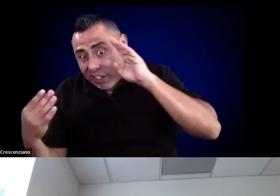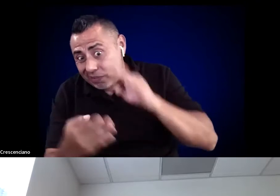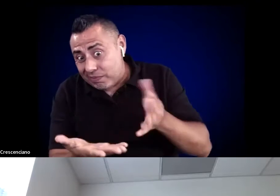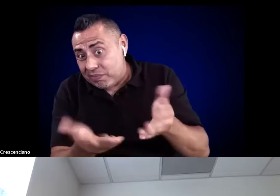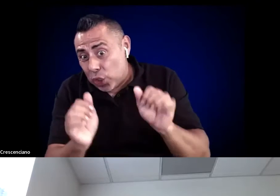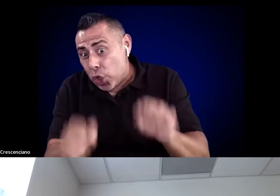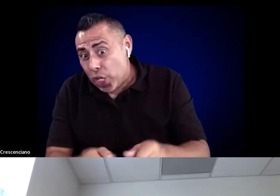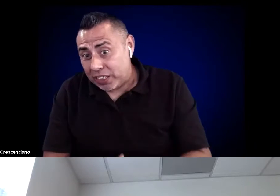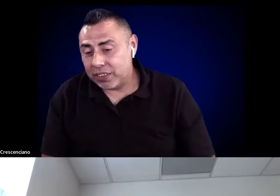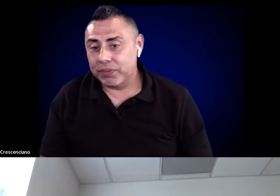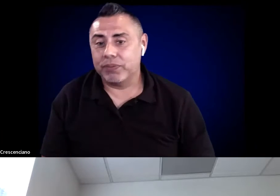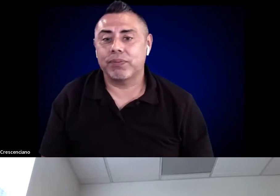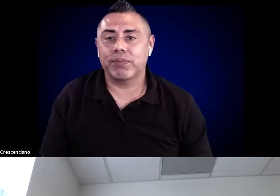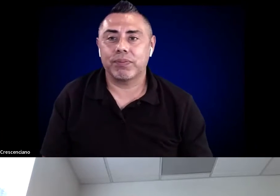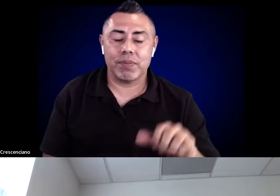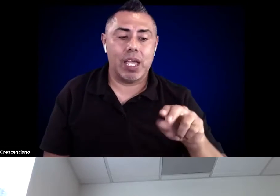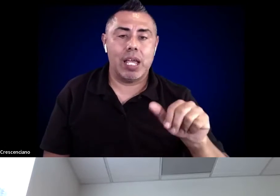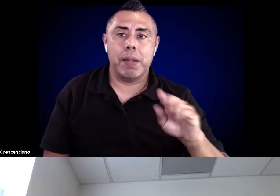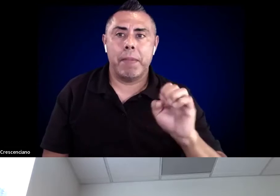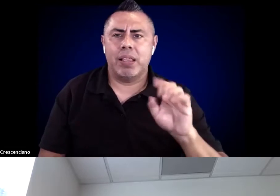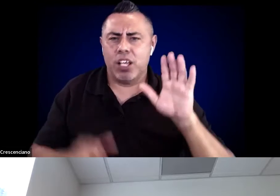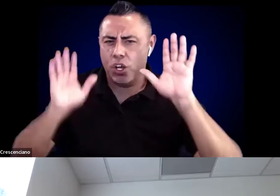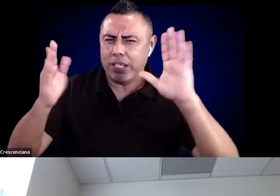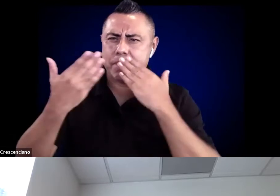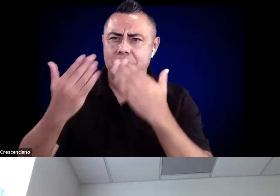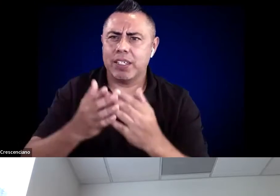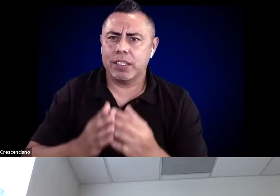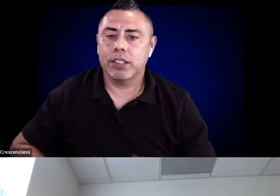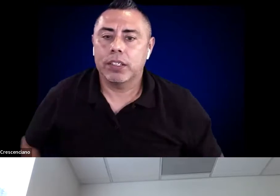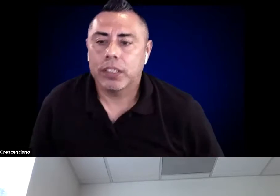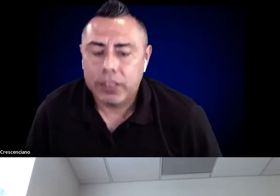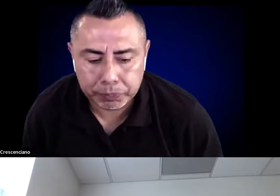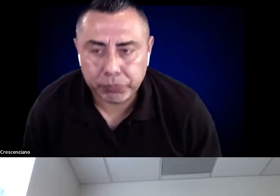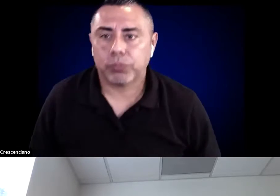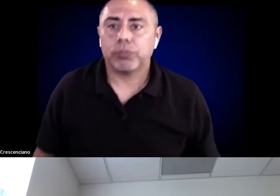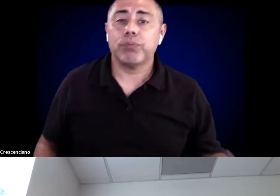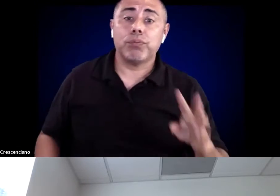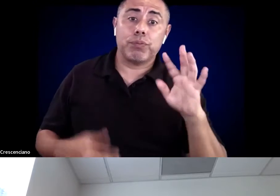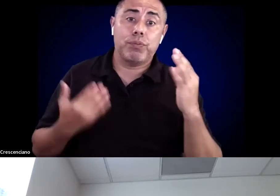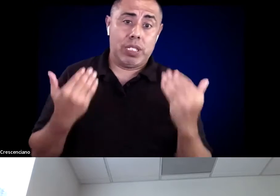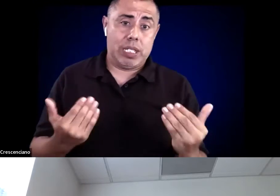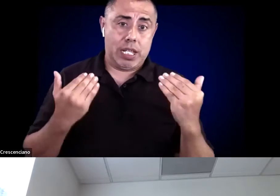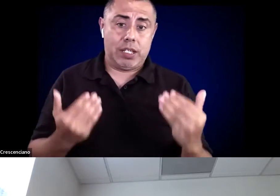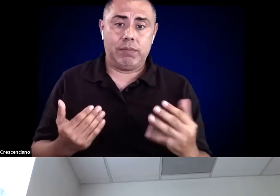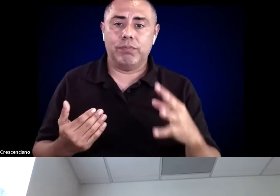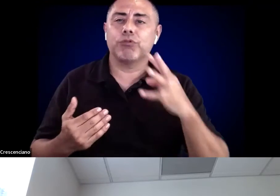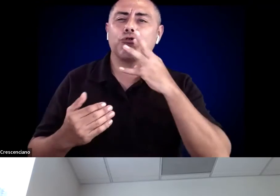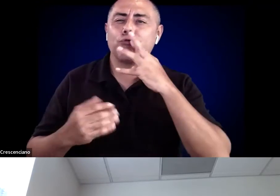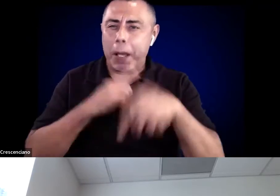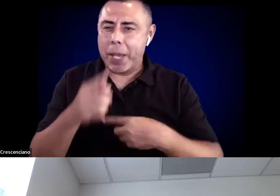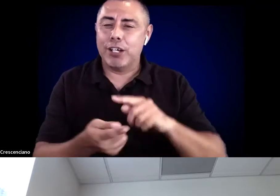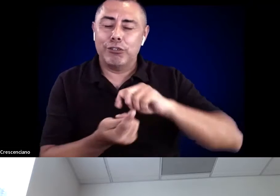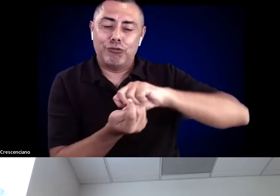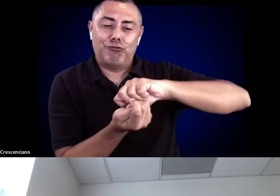Annabelle Lolinco (she/her): Awesome. Thank you. Um. And And speaking of um translating uh